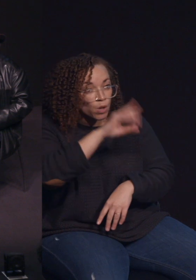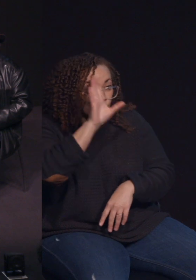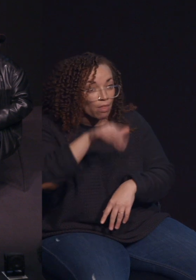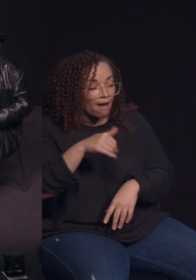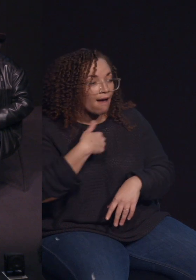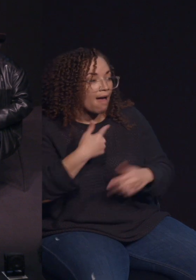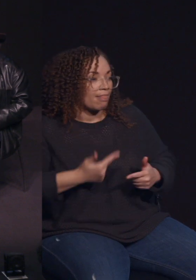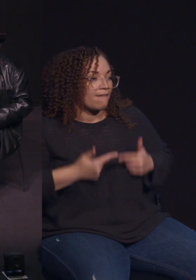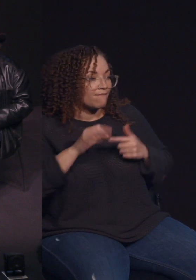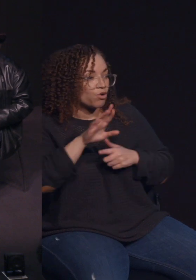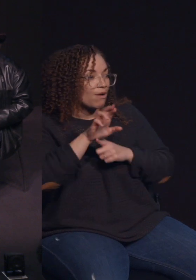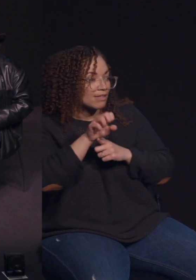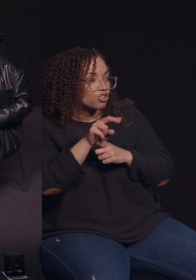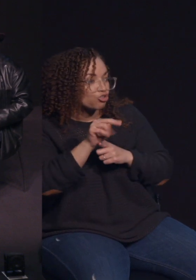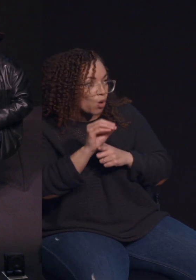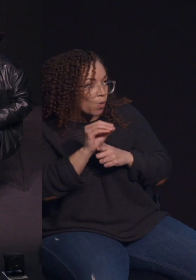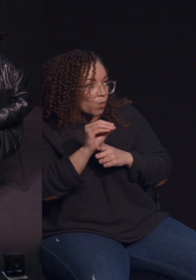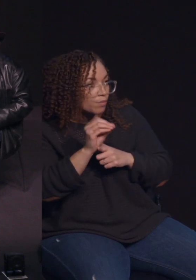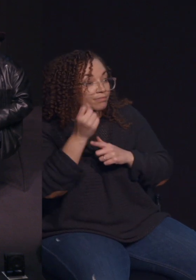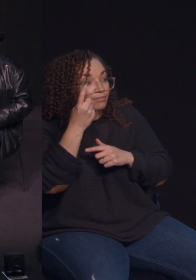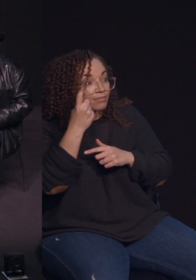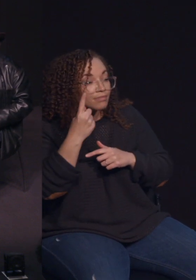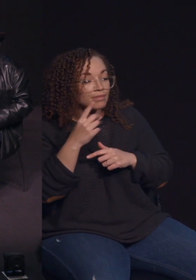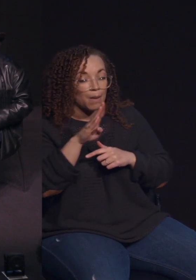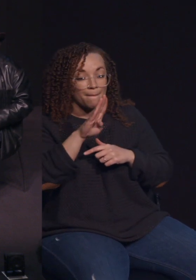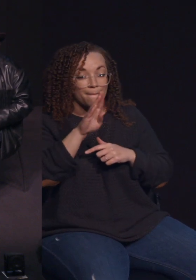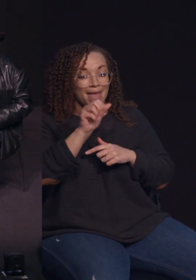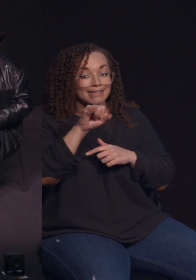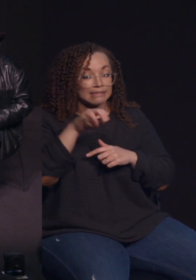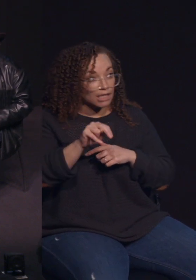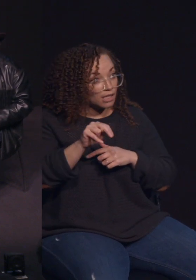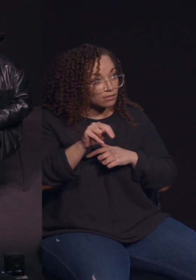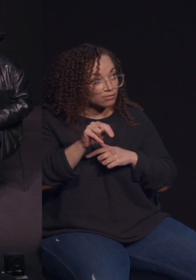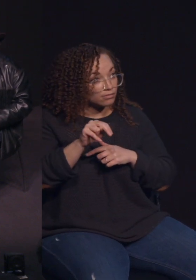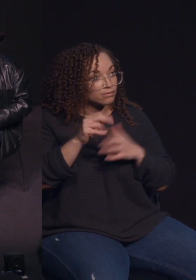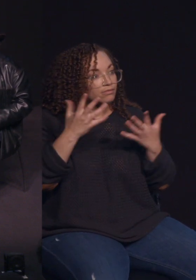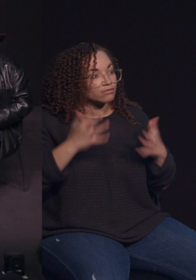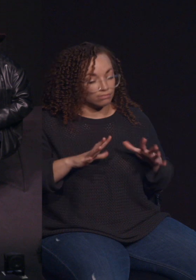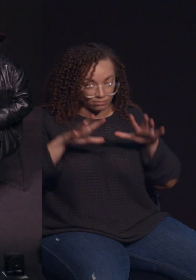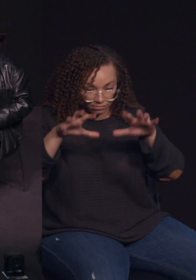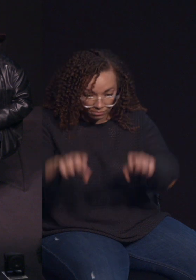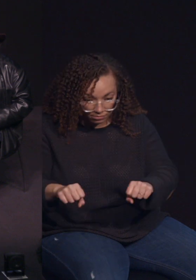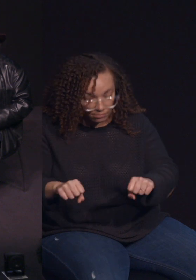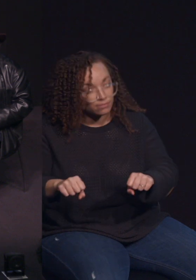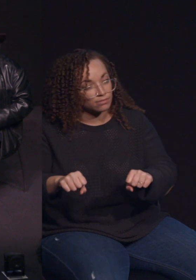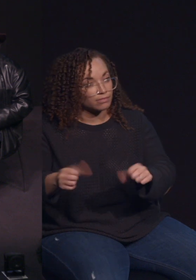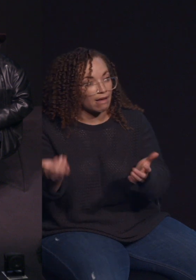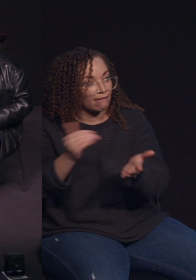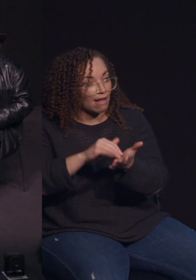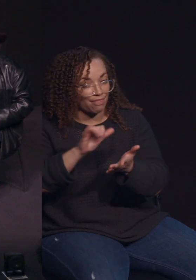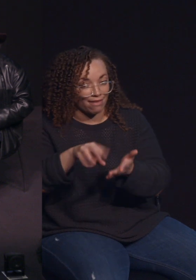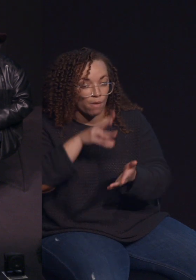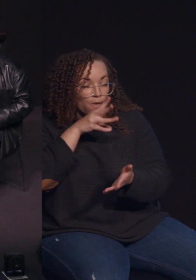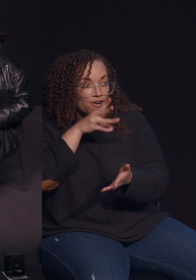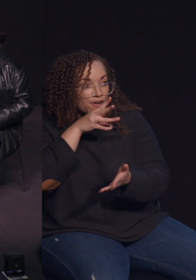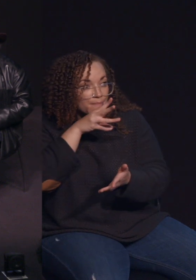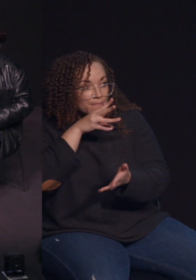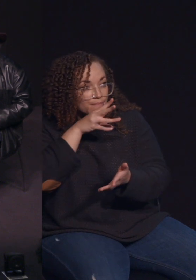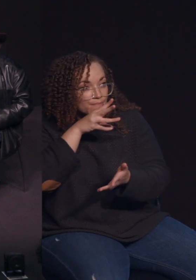The Tulare Basin has reclaimed its area. And one time, the Tulare Basin was the biggest water--